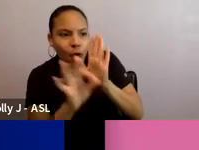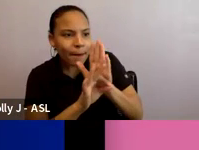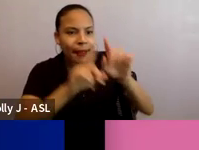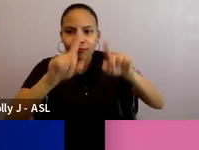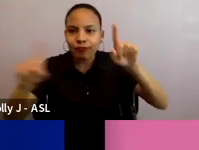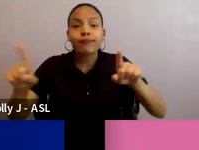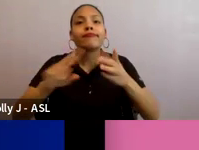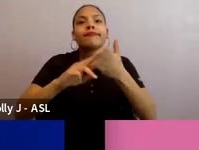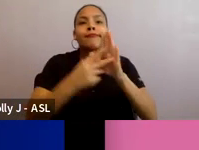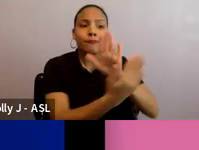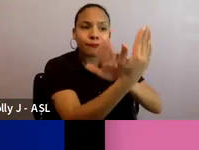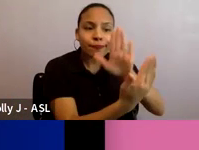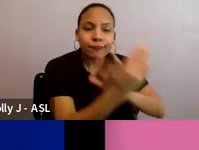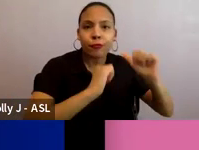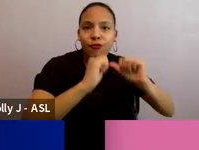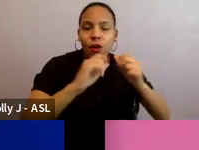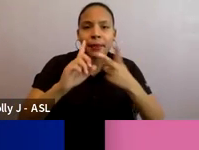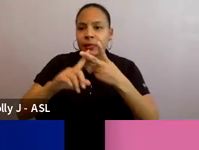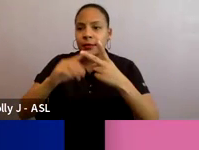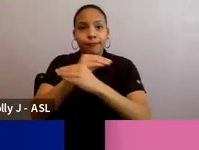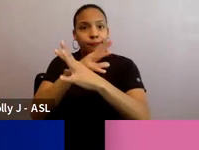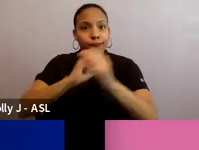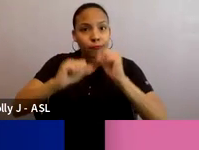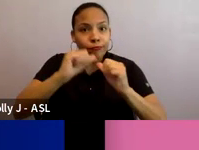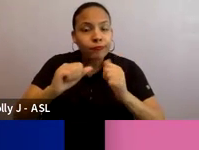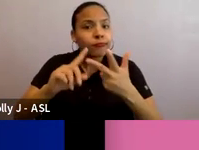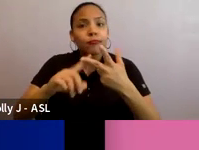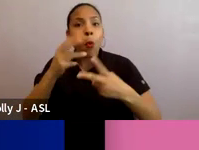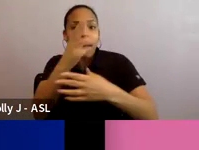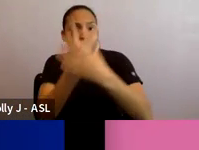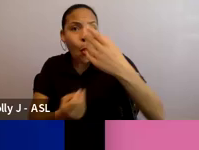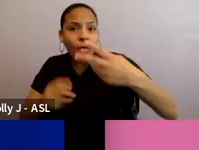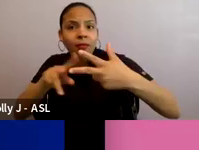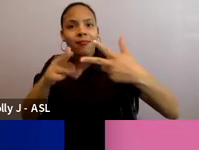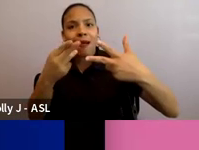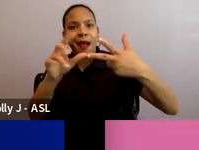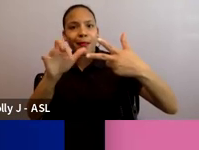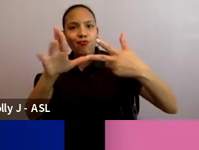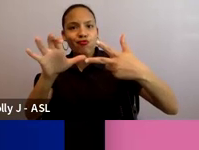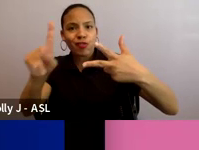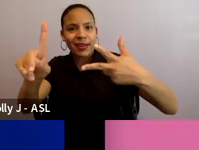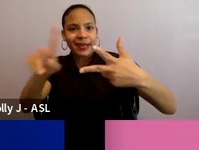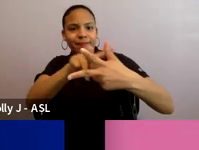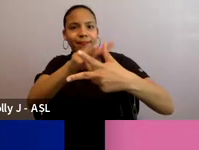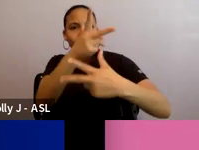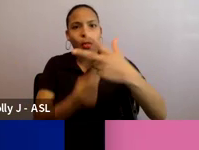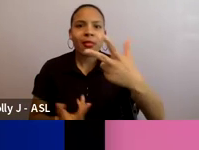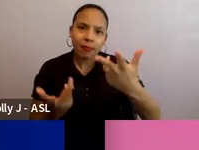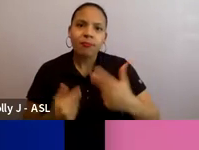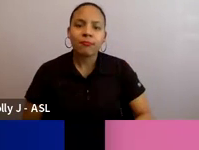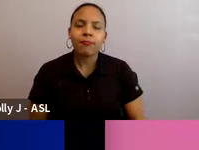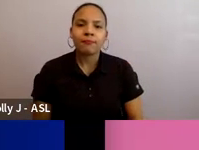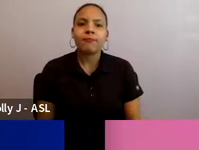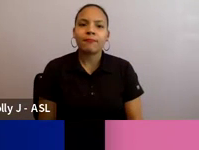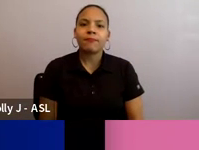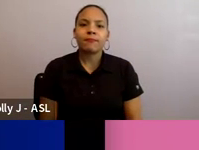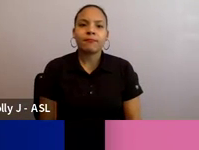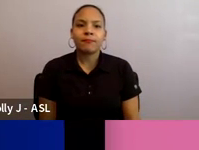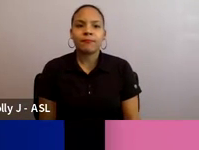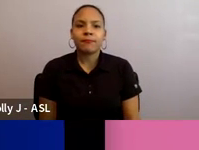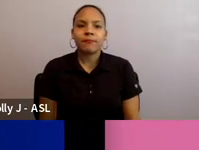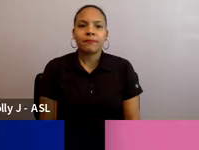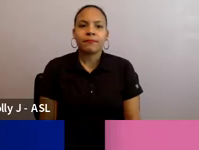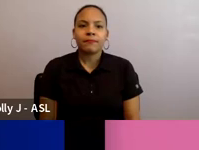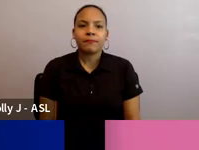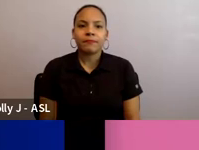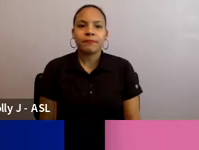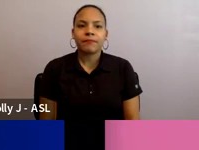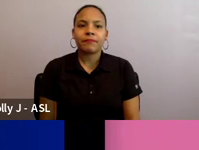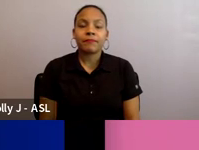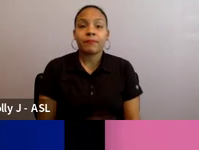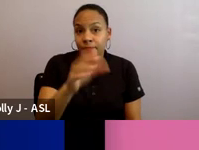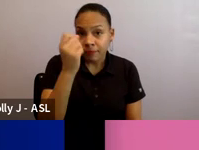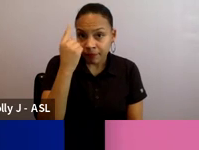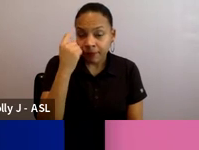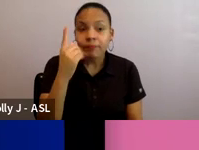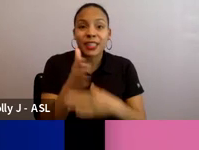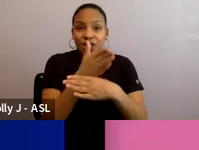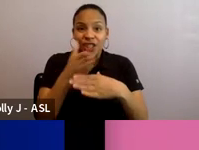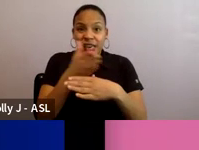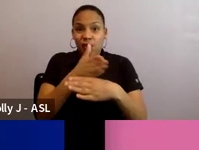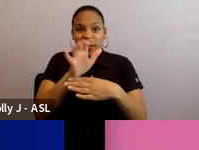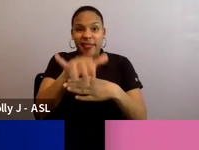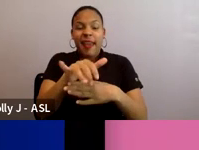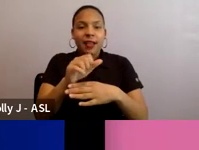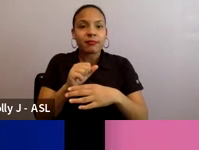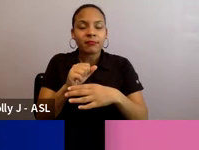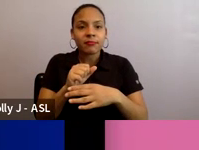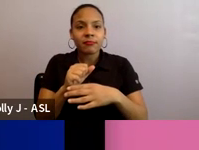virtual performance, or hybrid modalities. The sharing of the work means that it must be